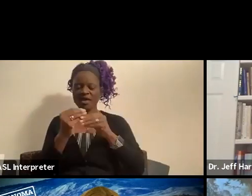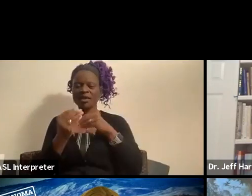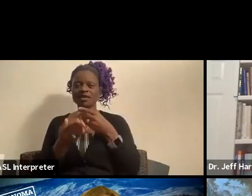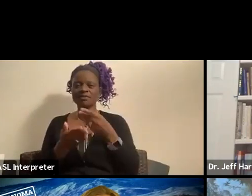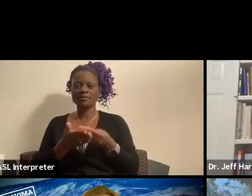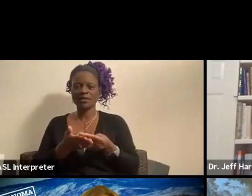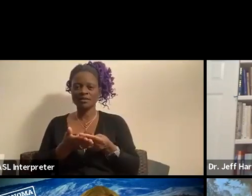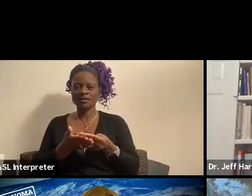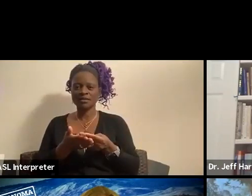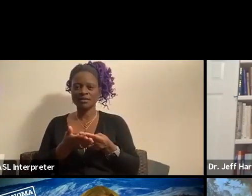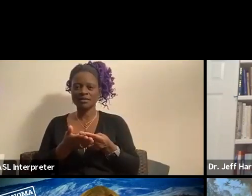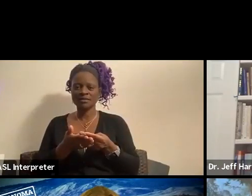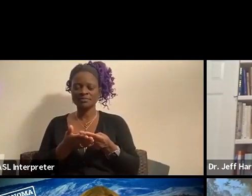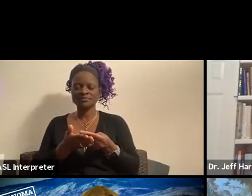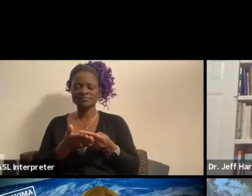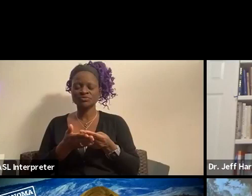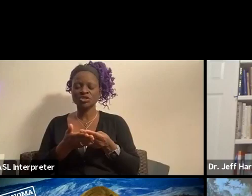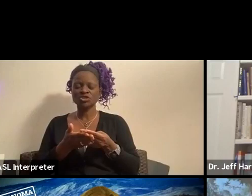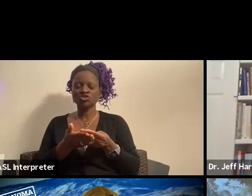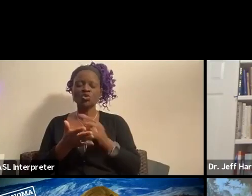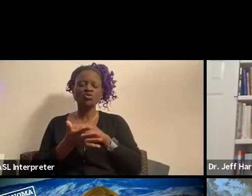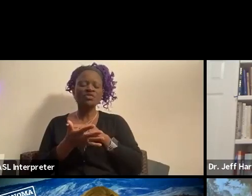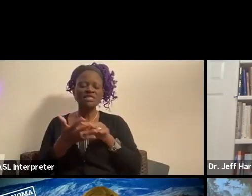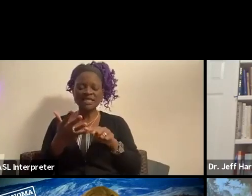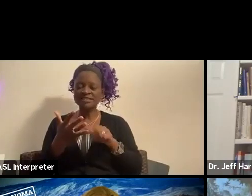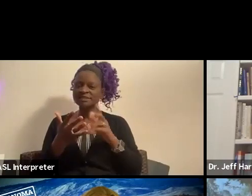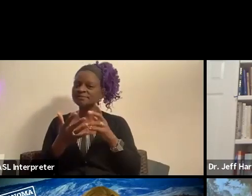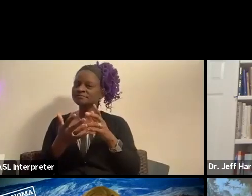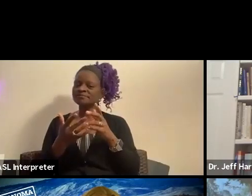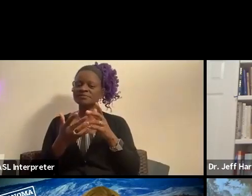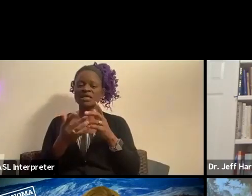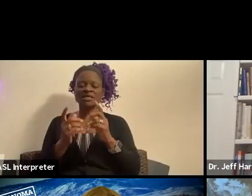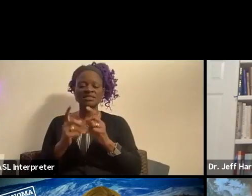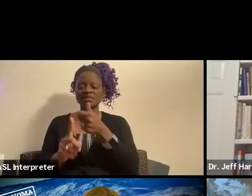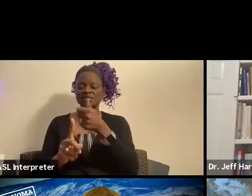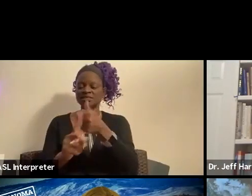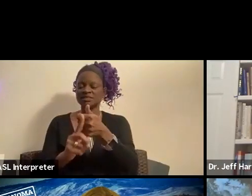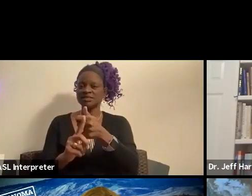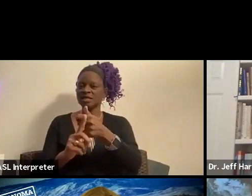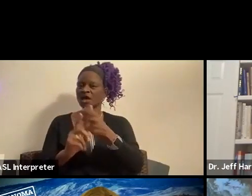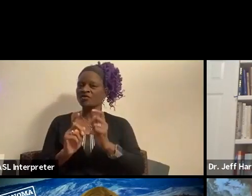And so these are self-administered. And Dr. Shinde and I and doctora Mase had a